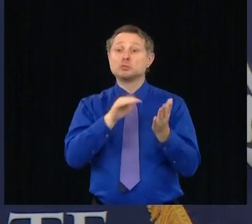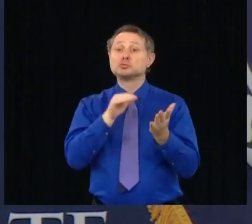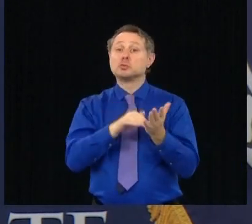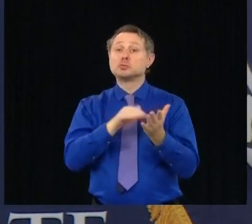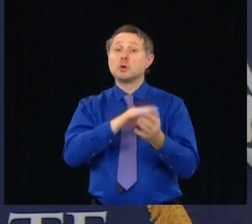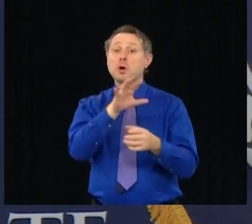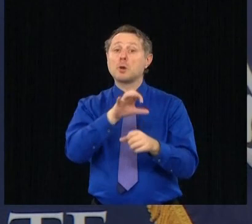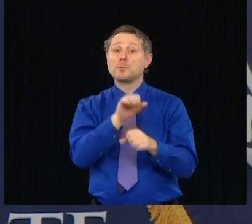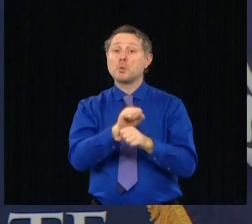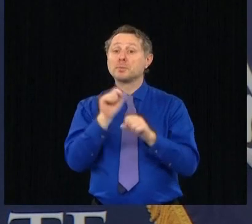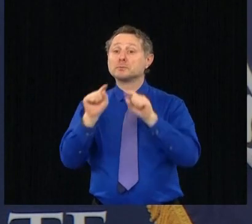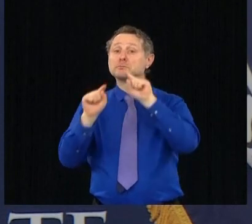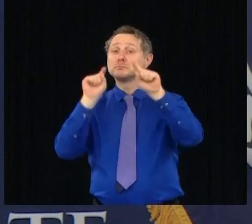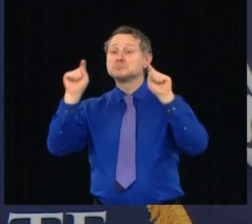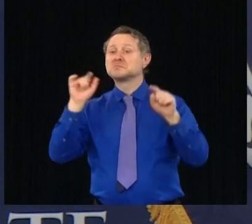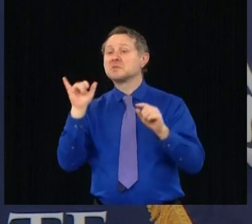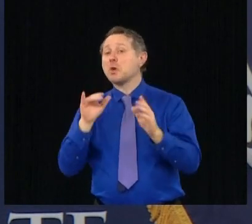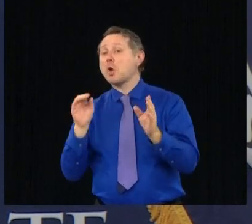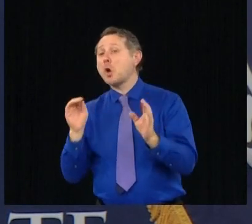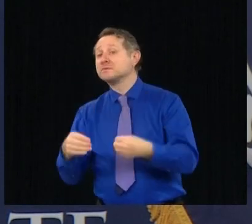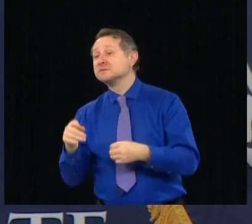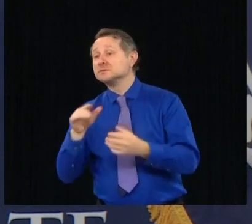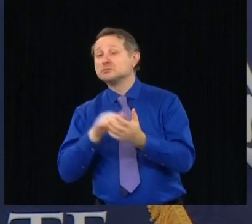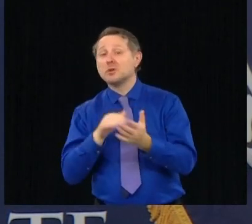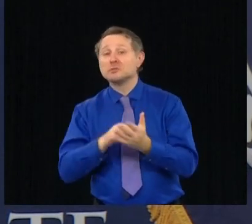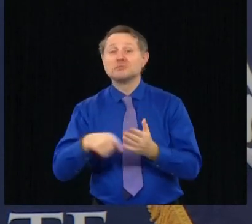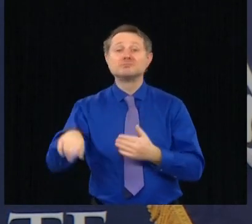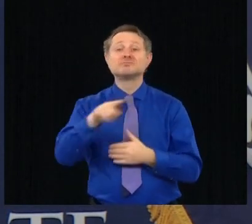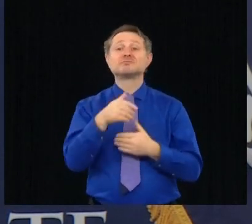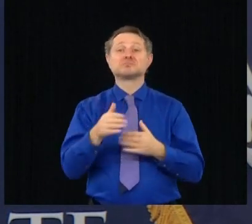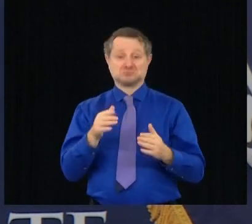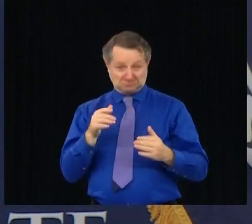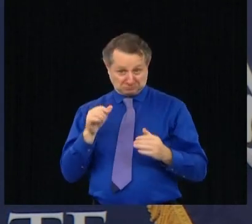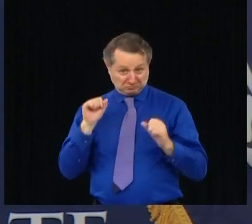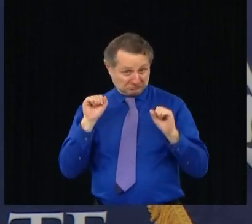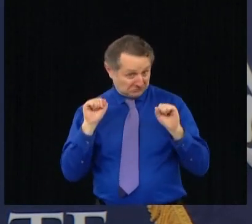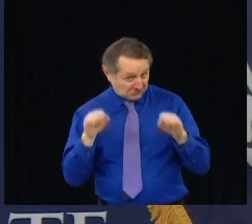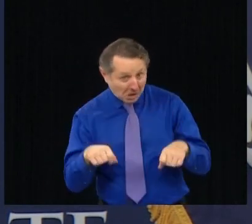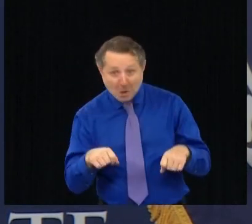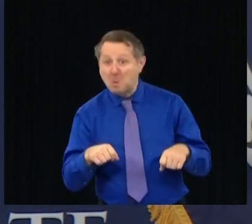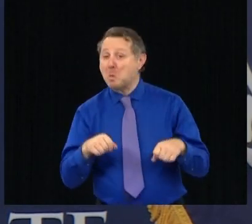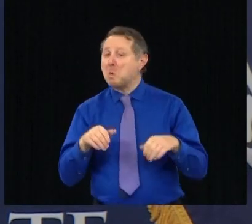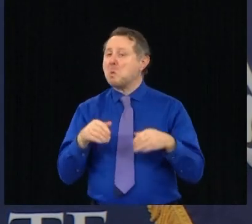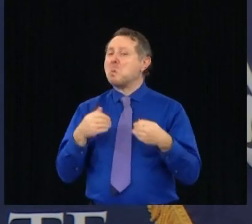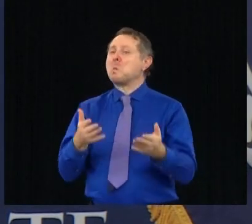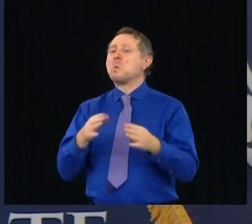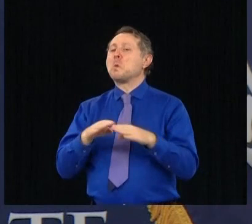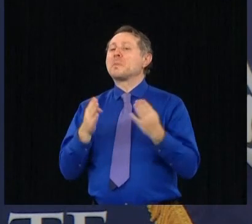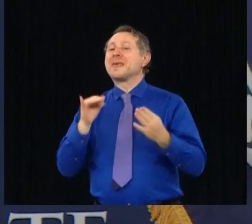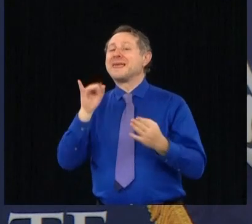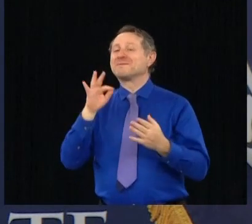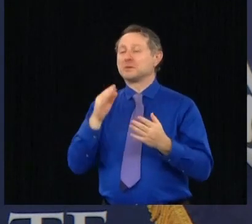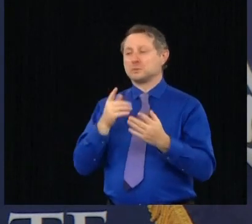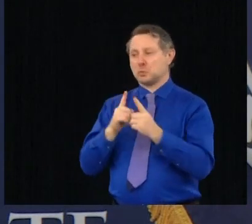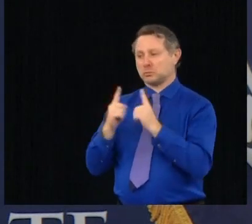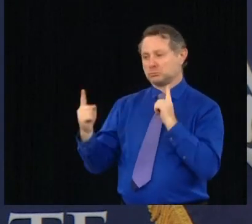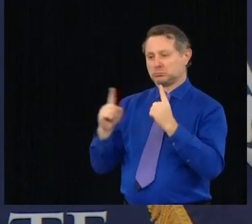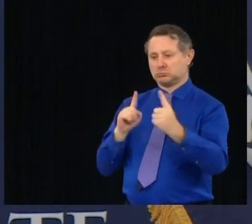COUNTIES UPSTATE HAVE ALL V[5d RESTARTED, THE DOCTORS